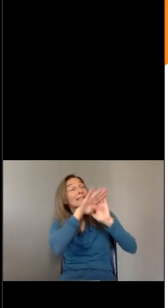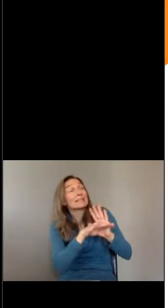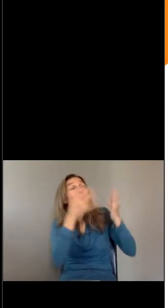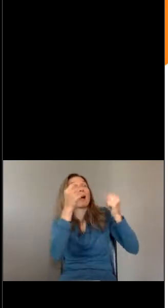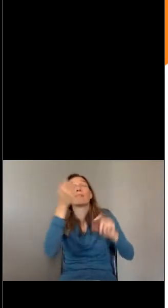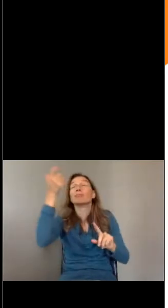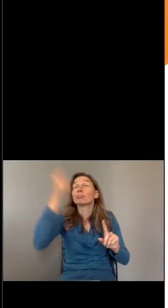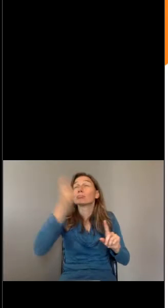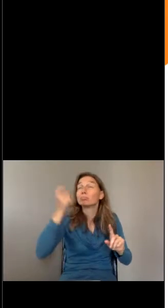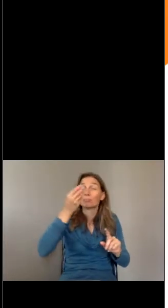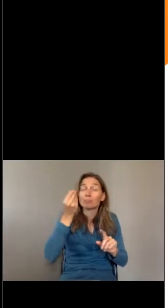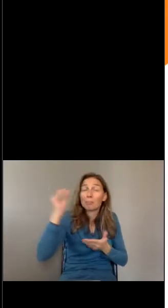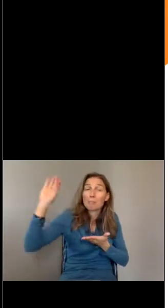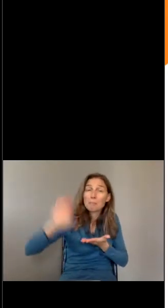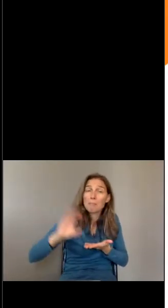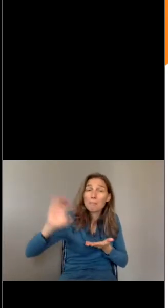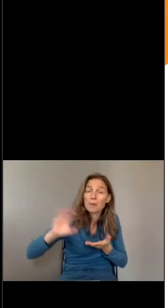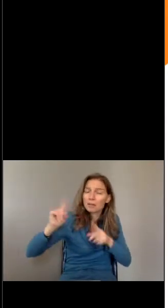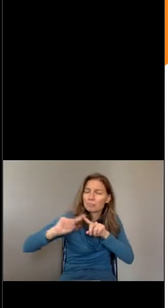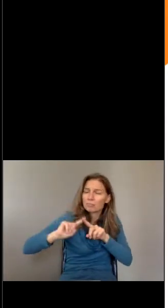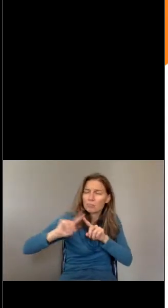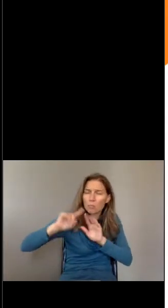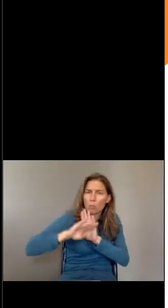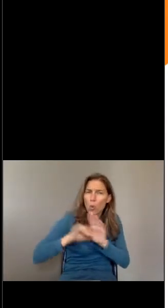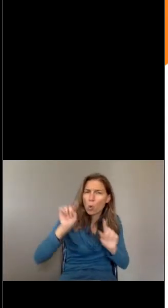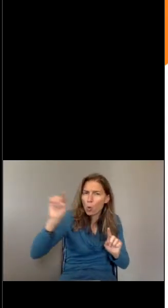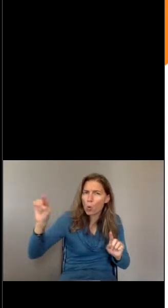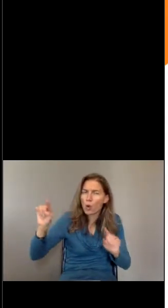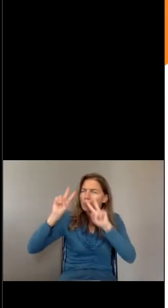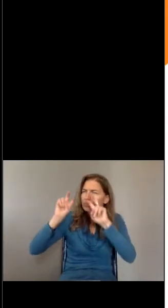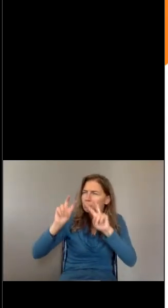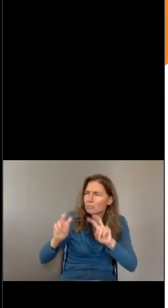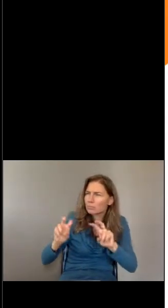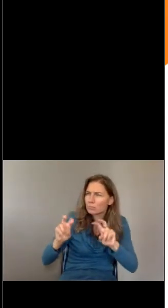And not only that, we're involving DPOs into the whole process